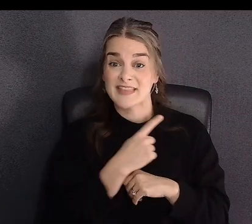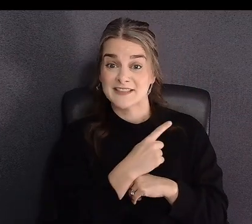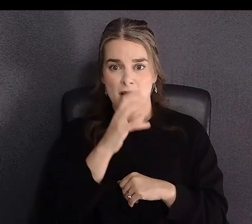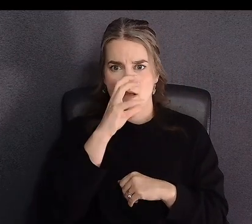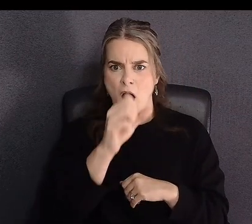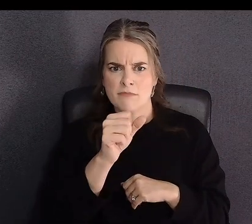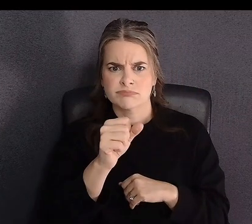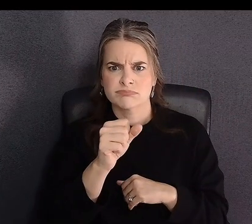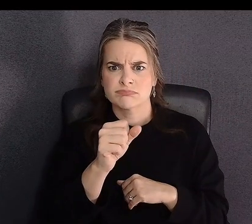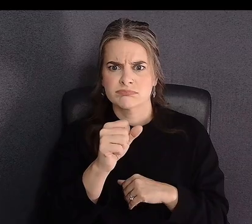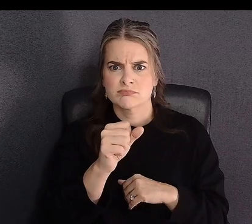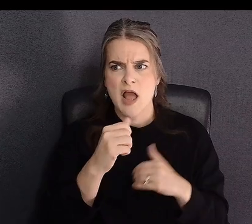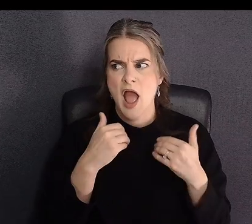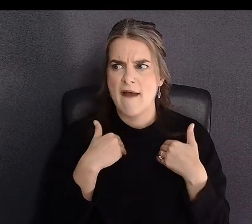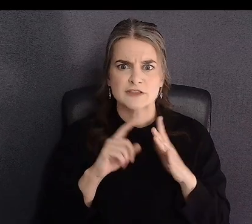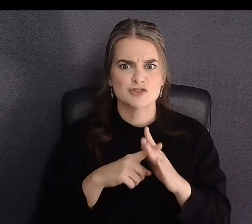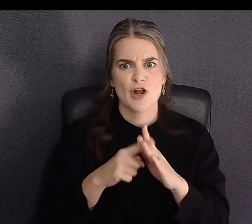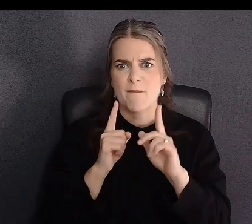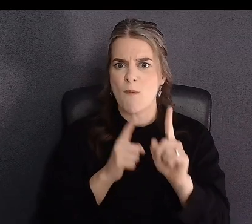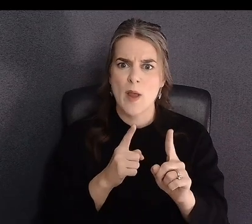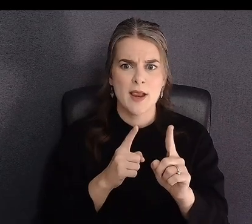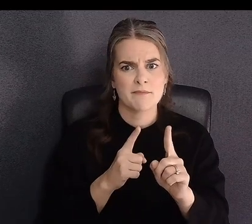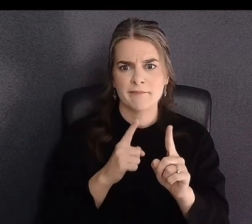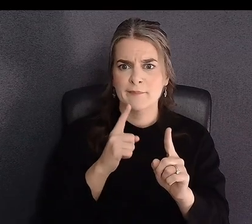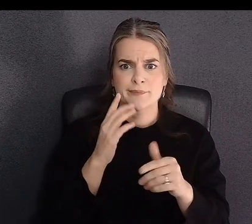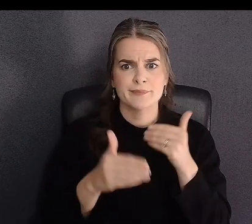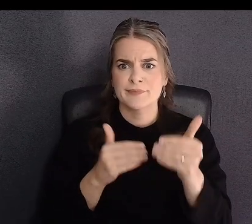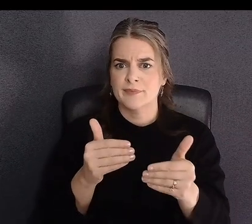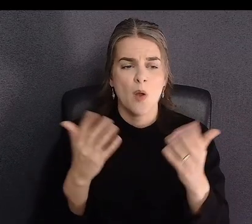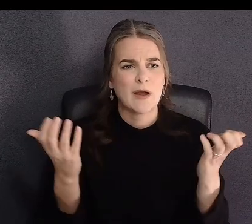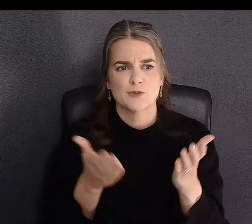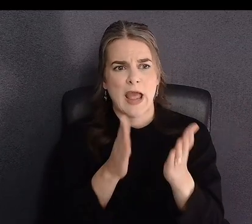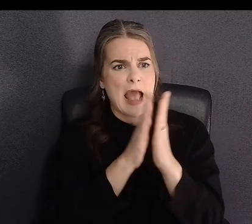you have a starting point of what to ask for